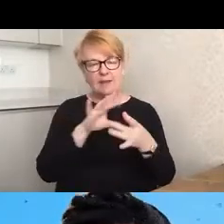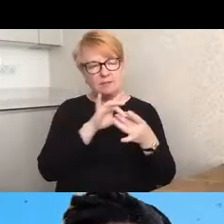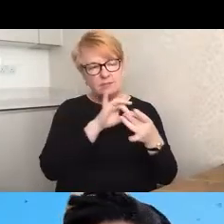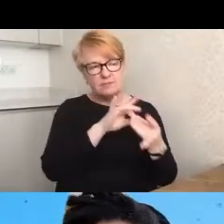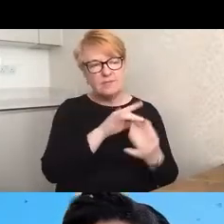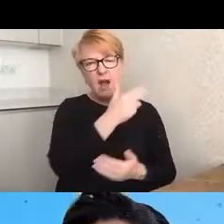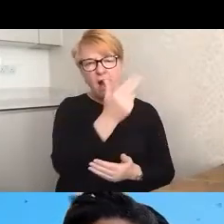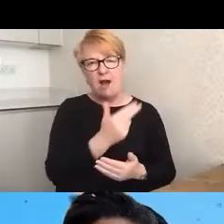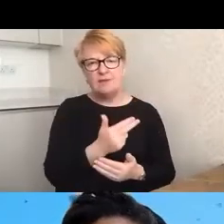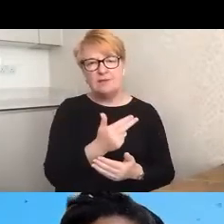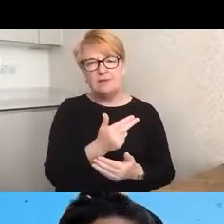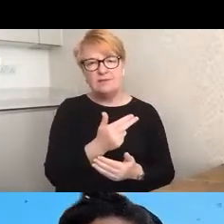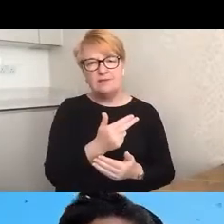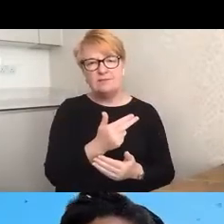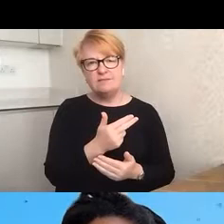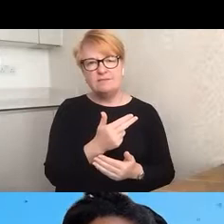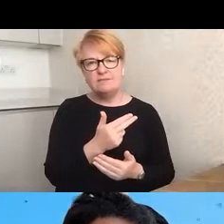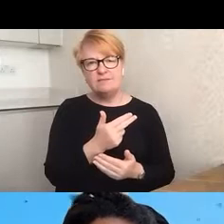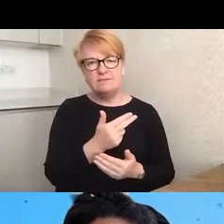be that through performance, be that through